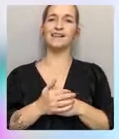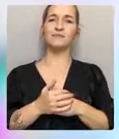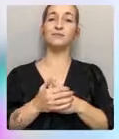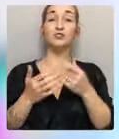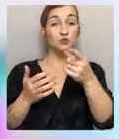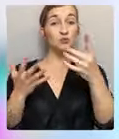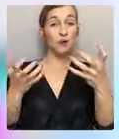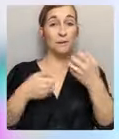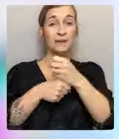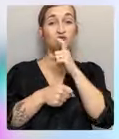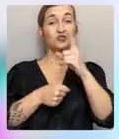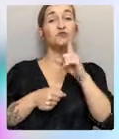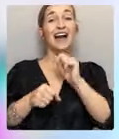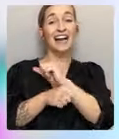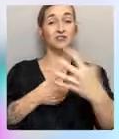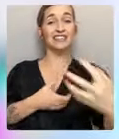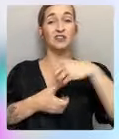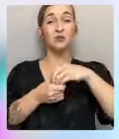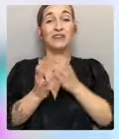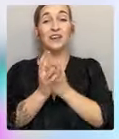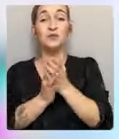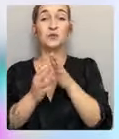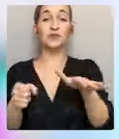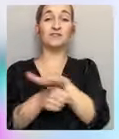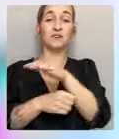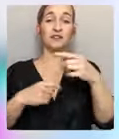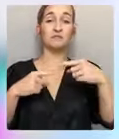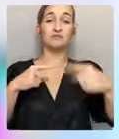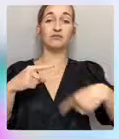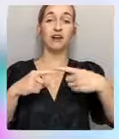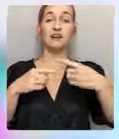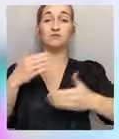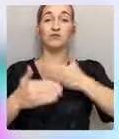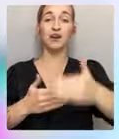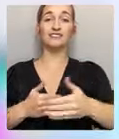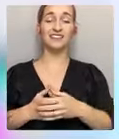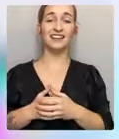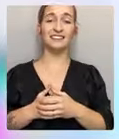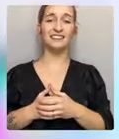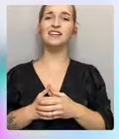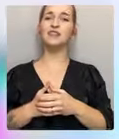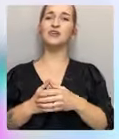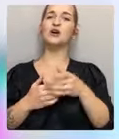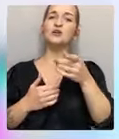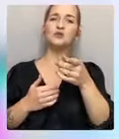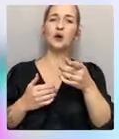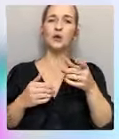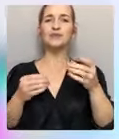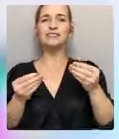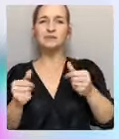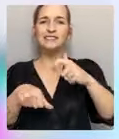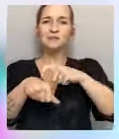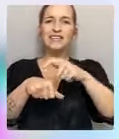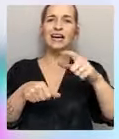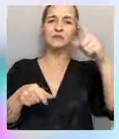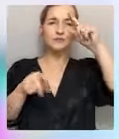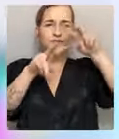throughout the entire process. Again, I said, spend some time to figure out how you can, for example, make hair better.